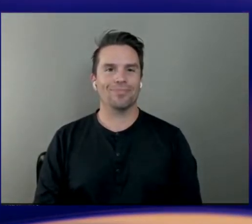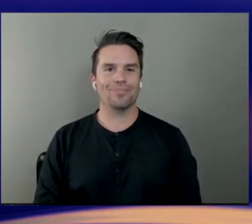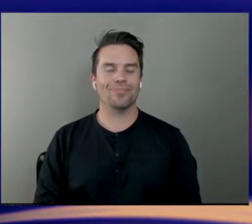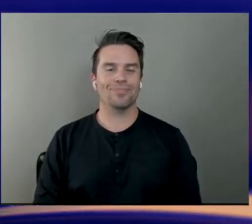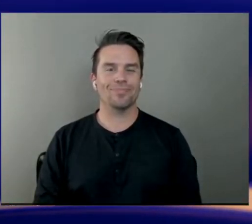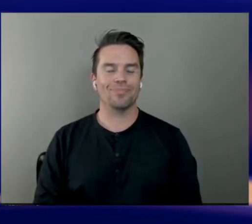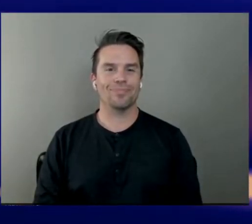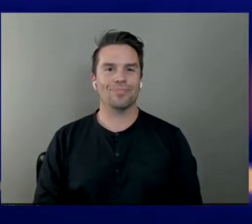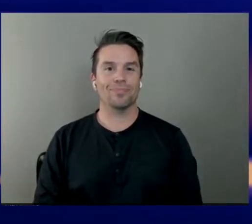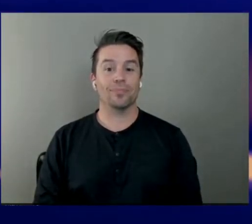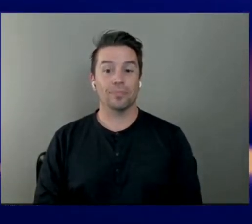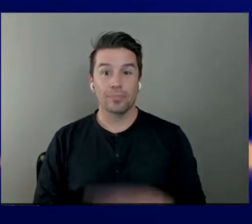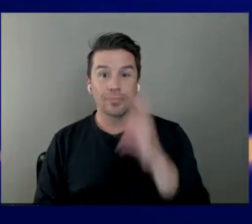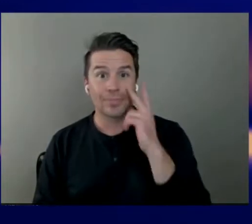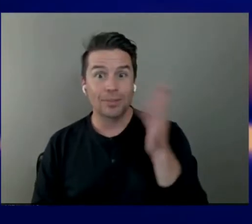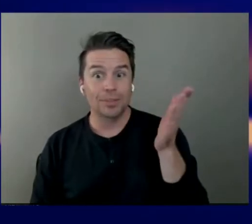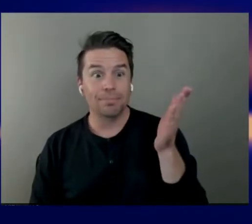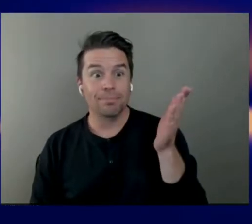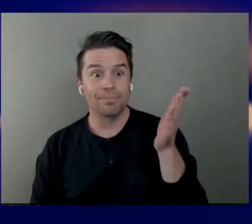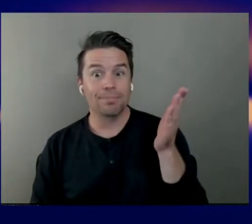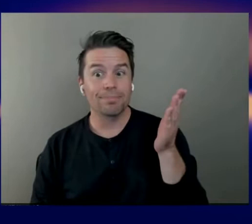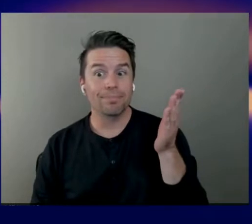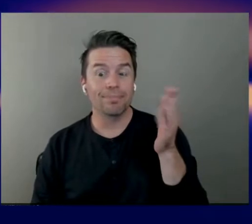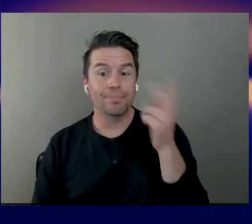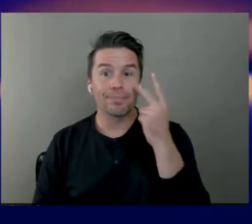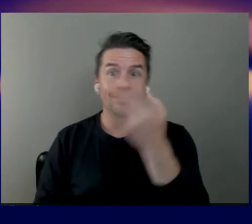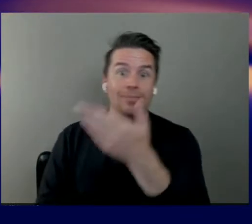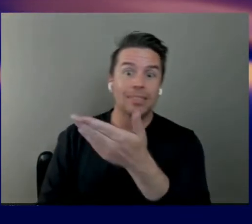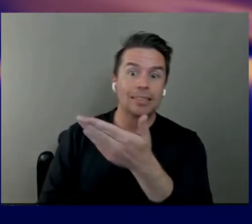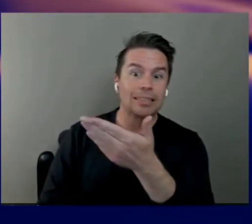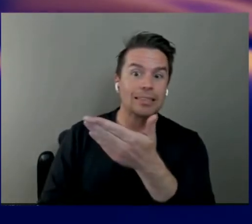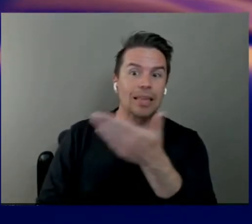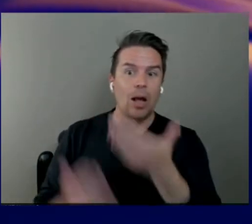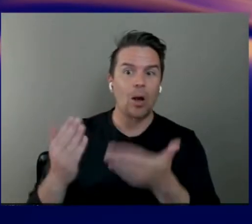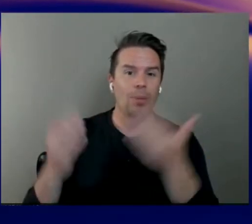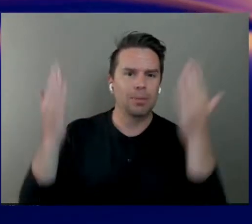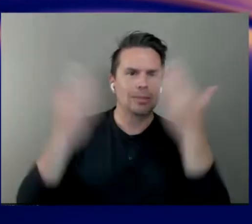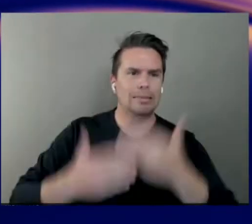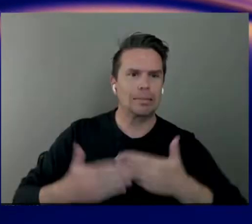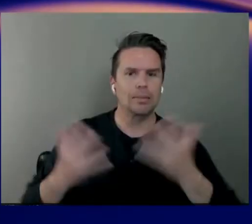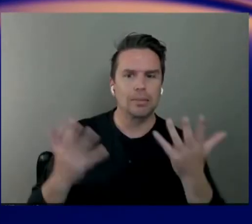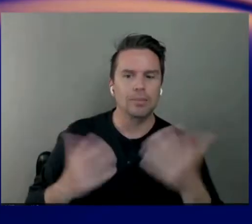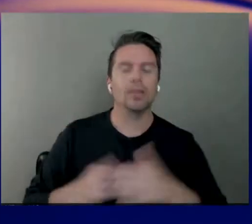Can you see that? I think I may have gotten dark for a second, but if you could see that slide.